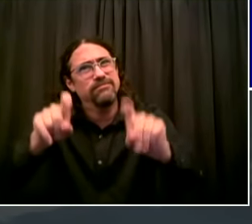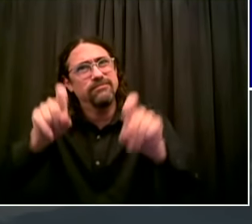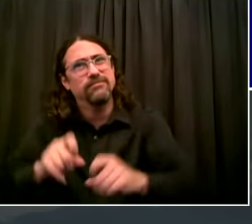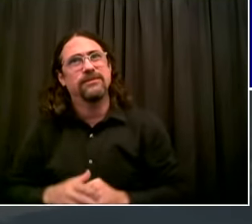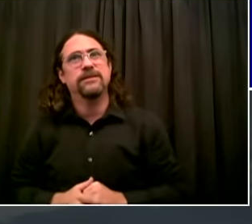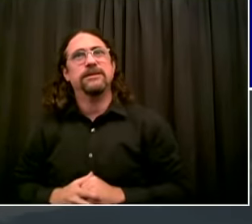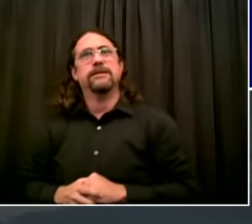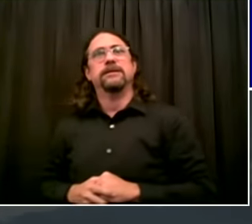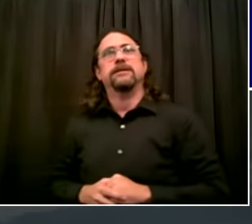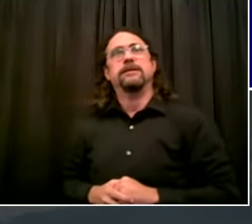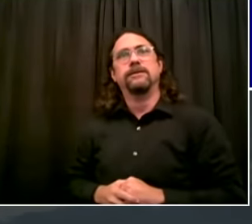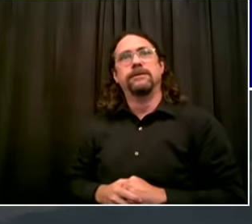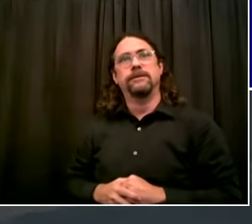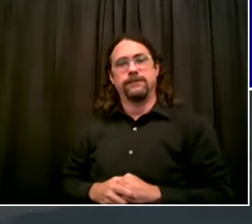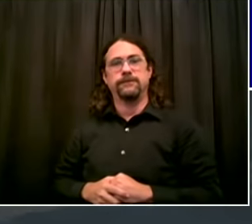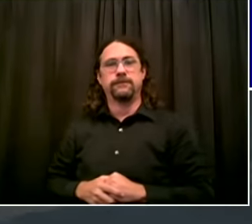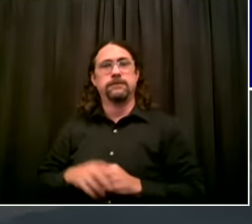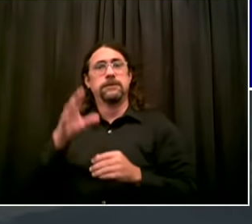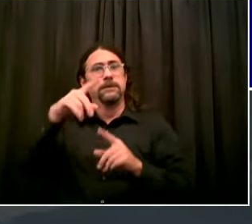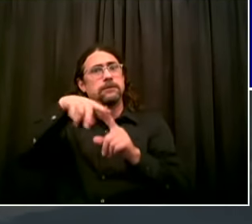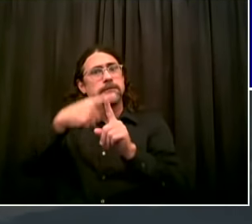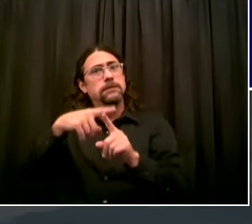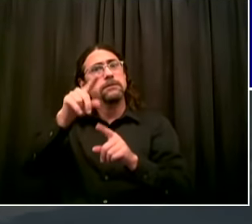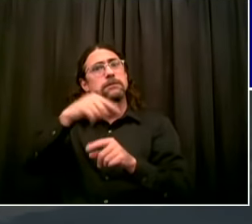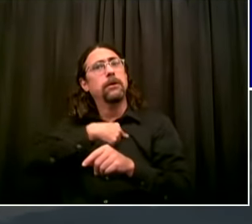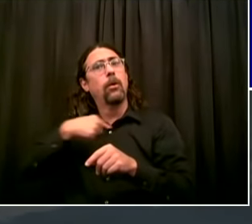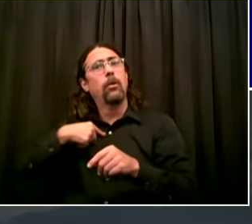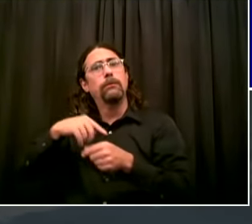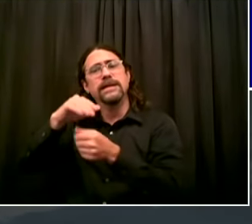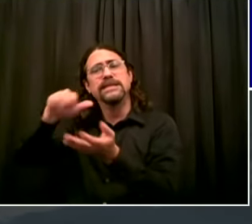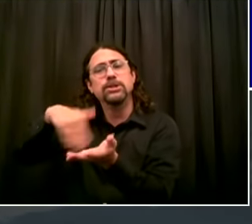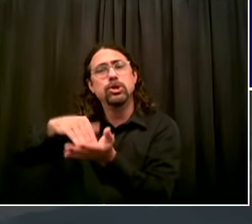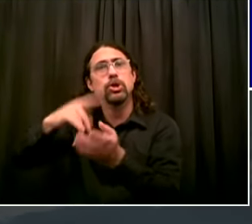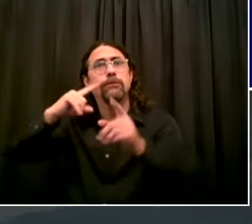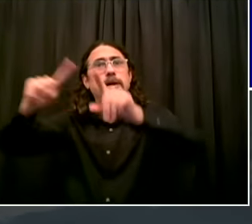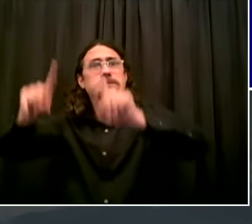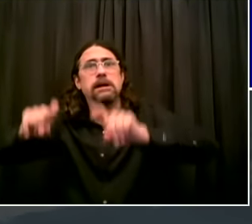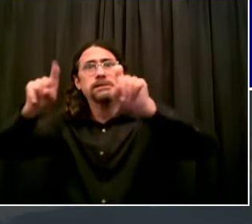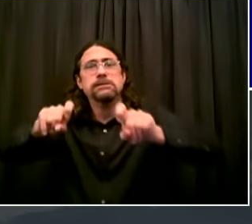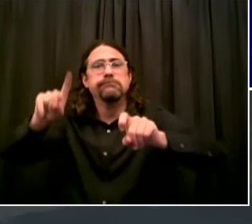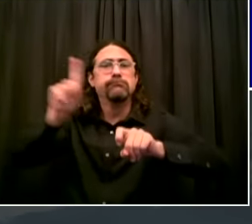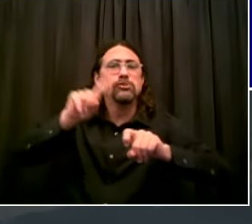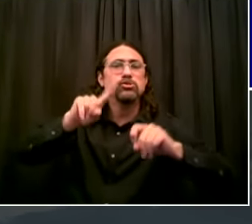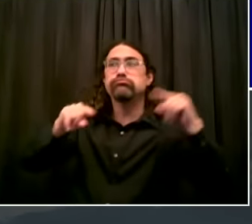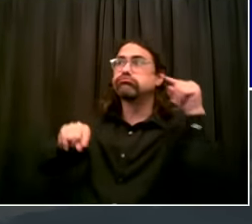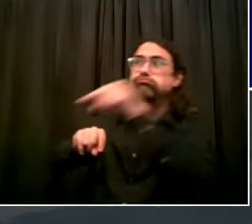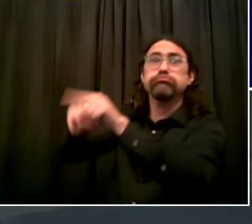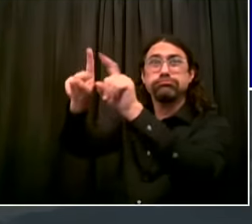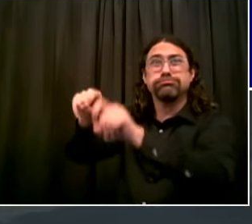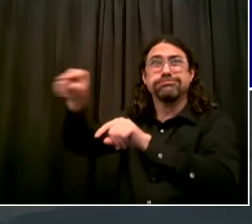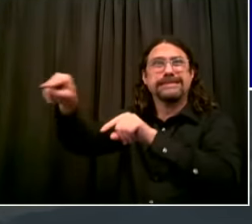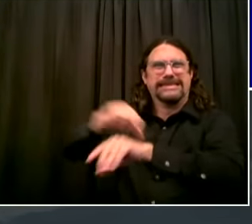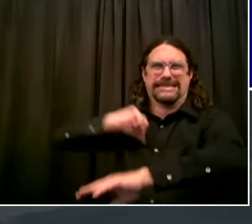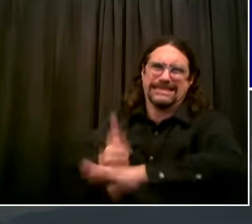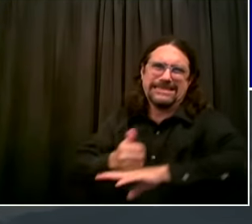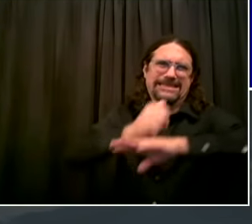TESTED. WE NEED THE WHOLE TRUTH. AS MORE POPELE GET TESTED WE S EEAO MR E